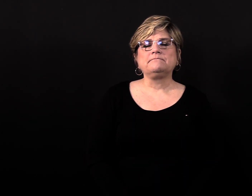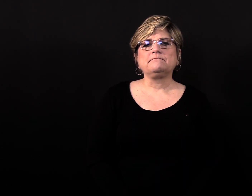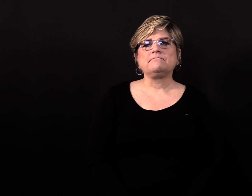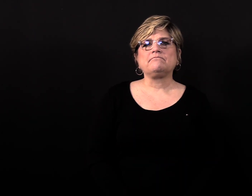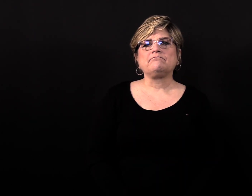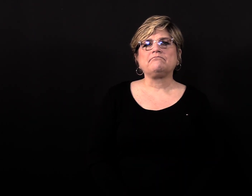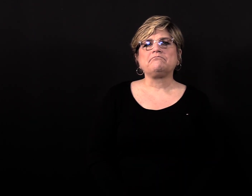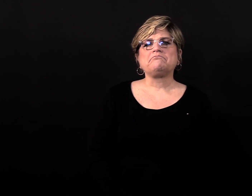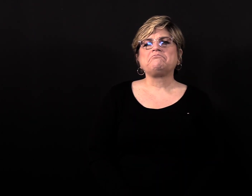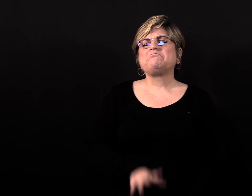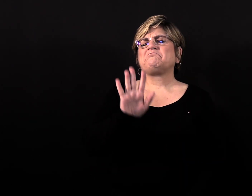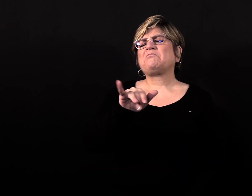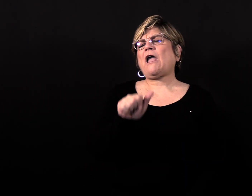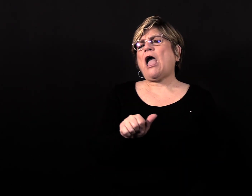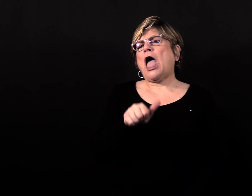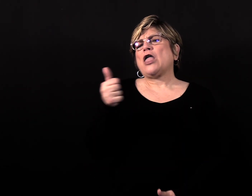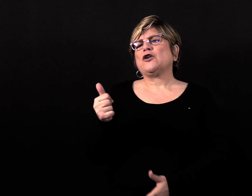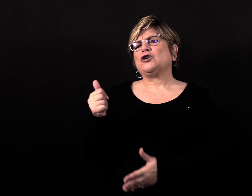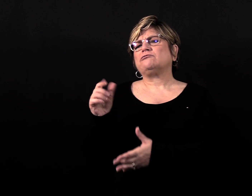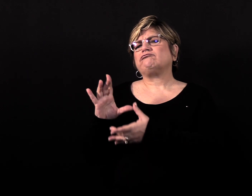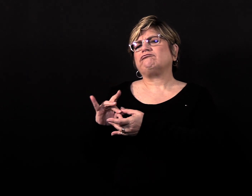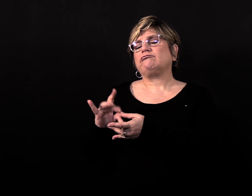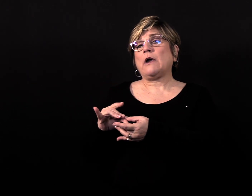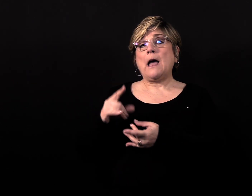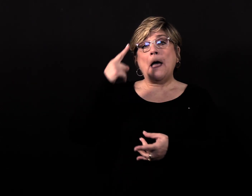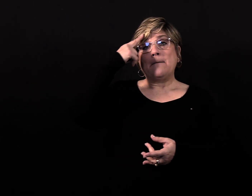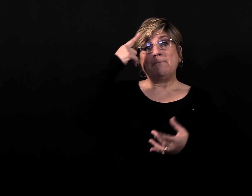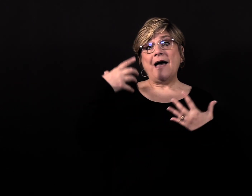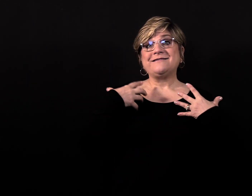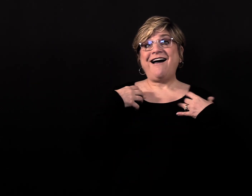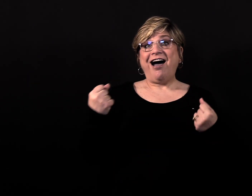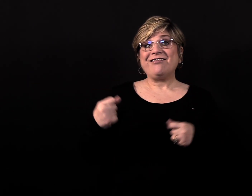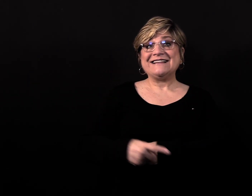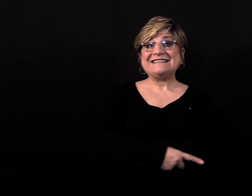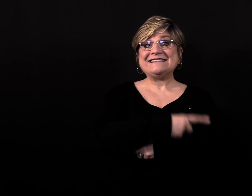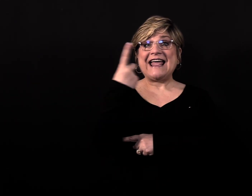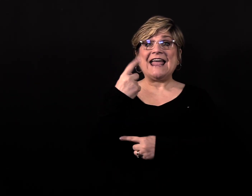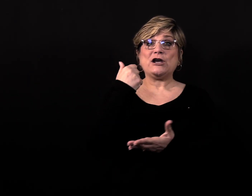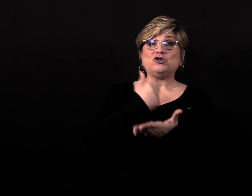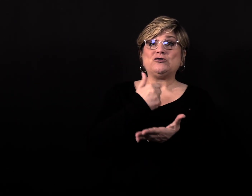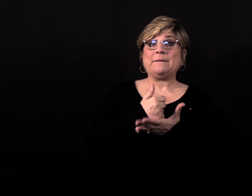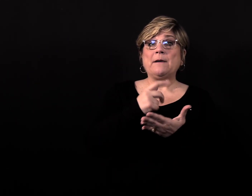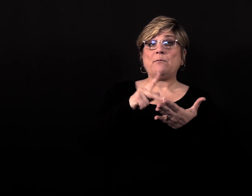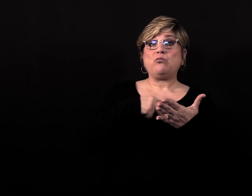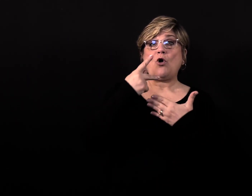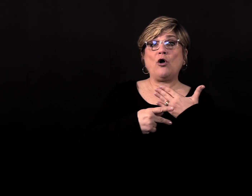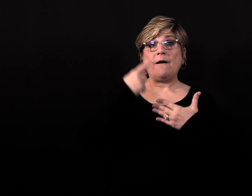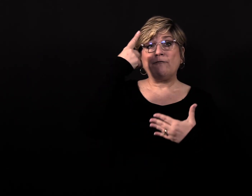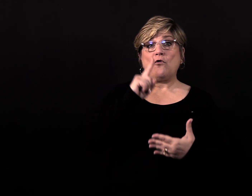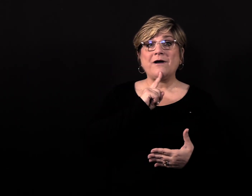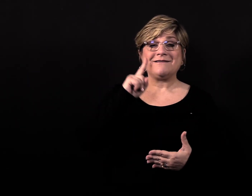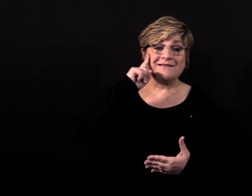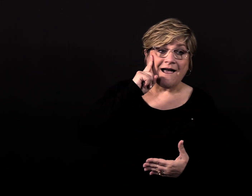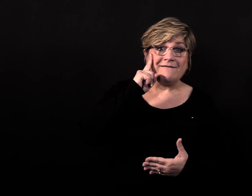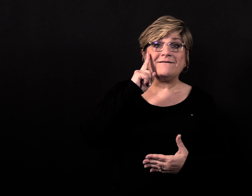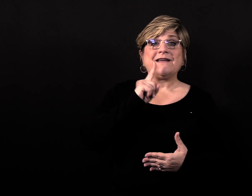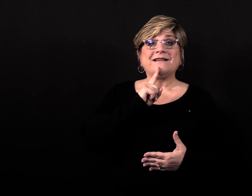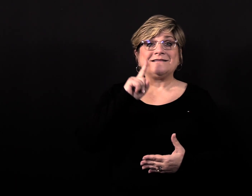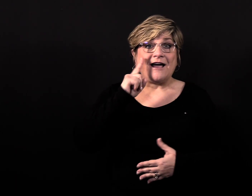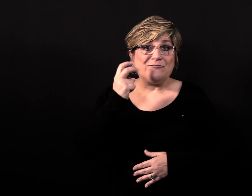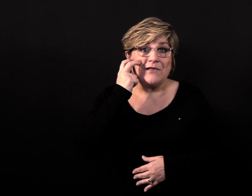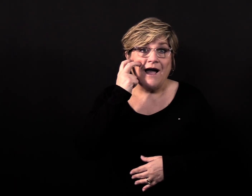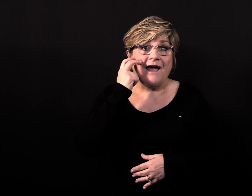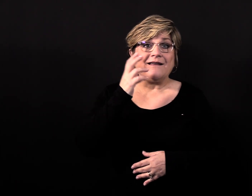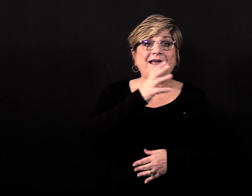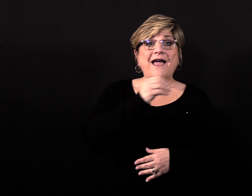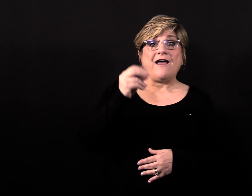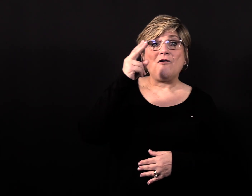On a side note, Mental Health Day Treatment Program for Deaf, DeafBlind, and Hard of Hearing